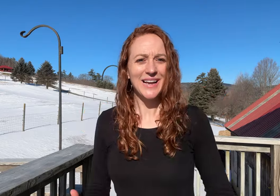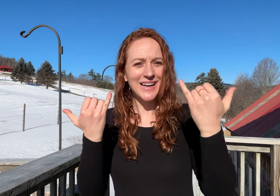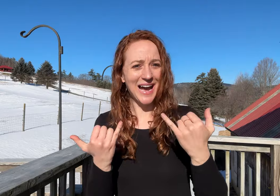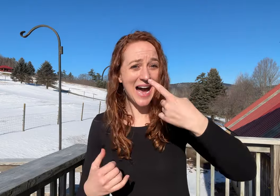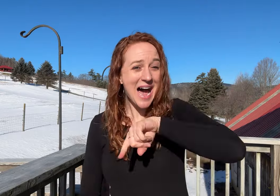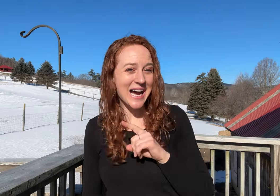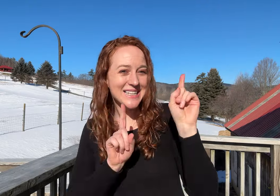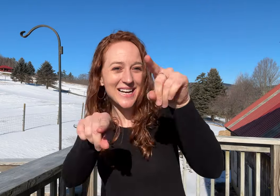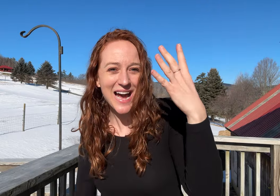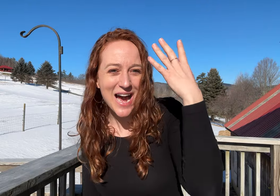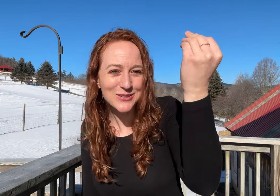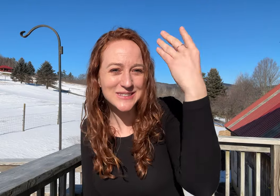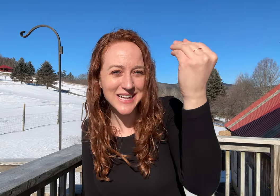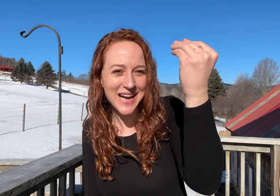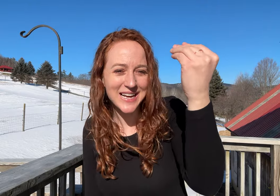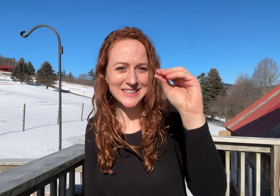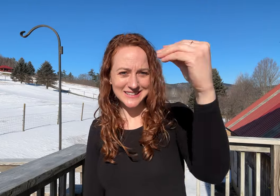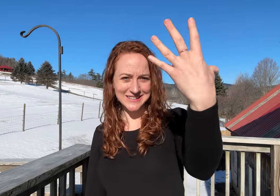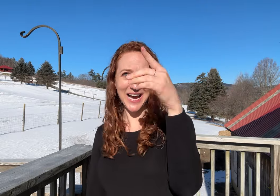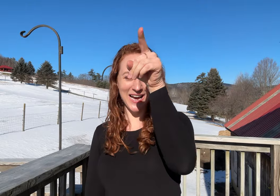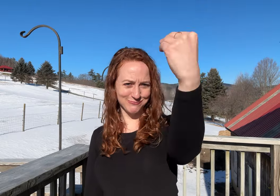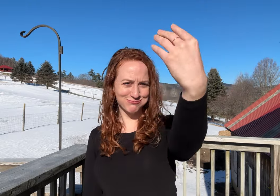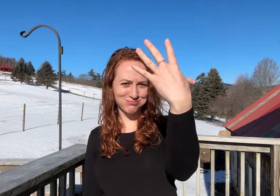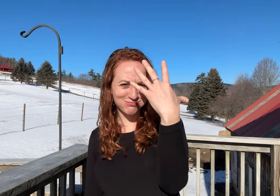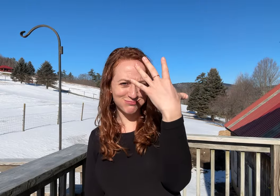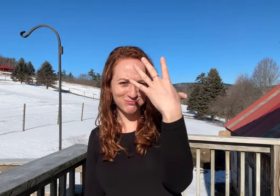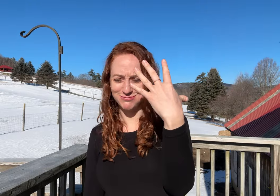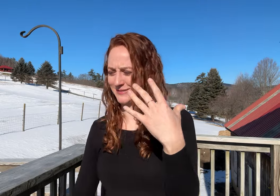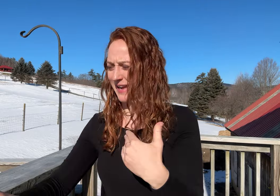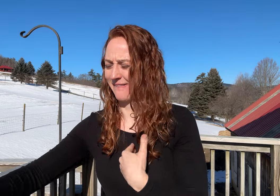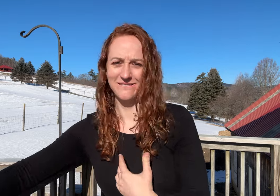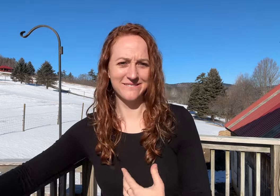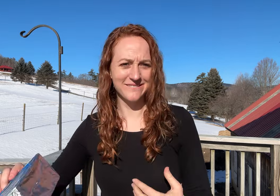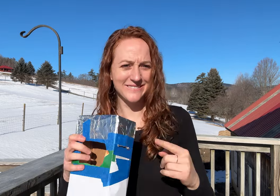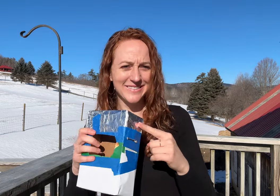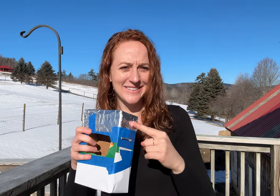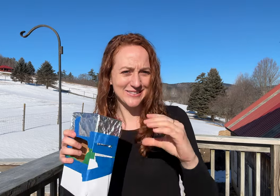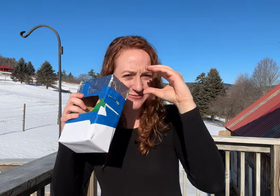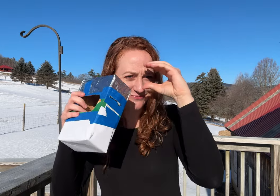Now that I’ve made the DIY viewer, I’m outside facing the sun.